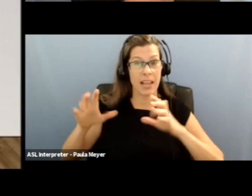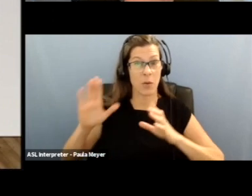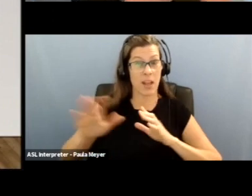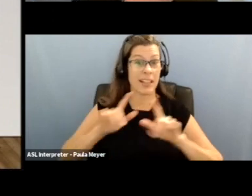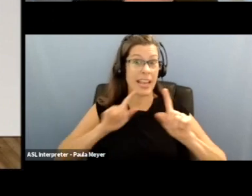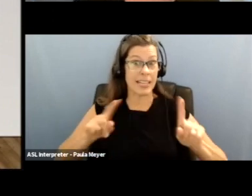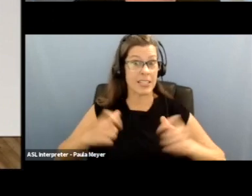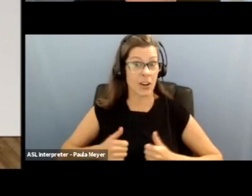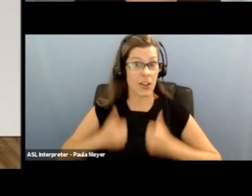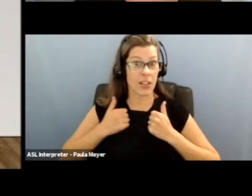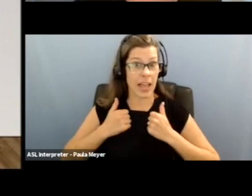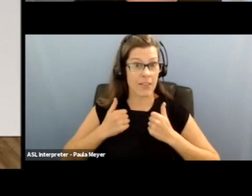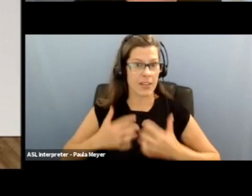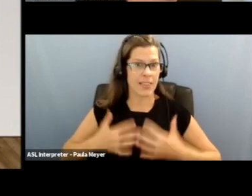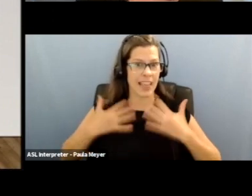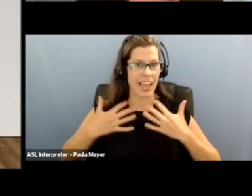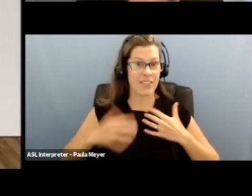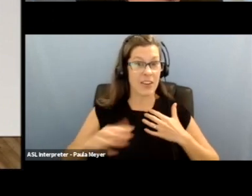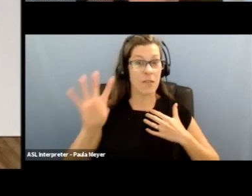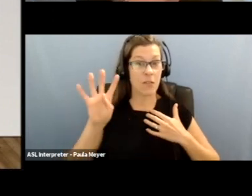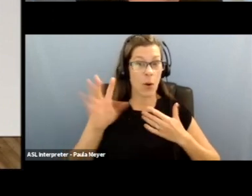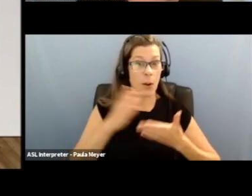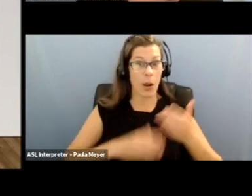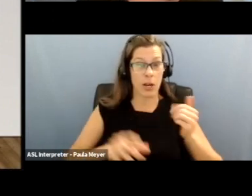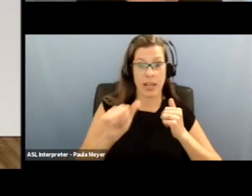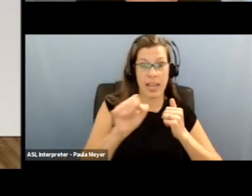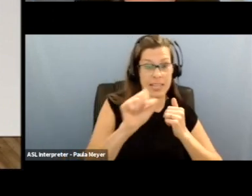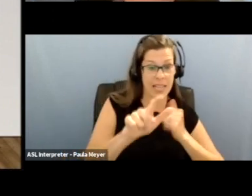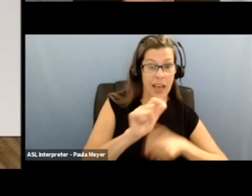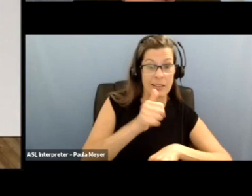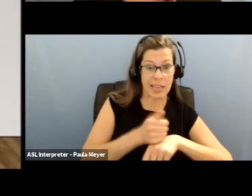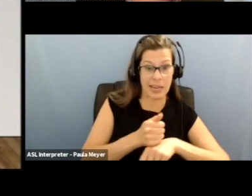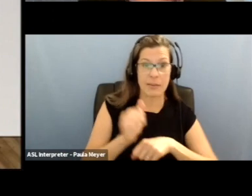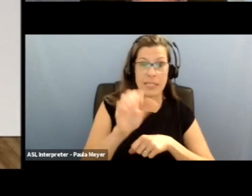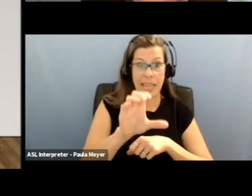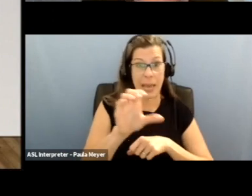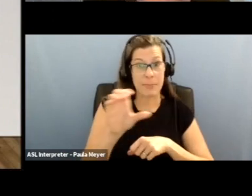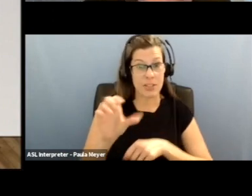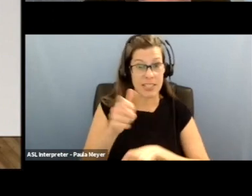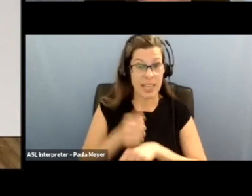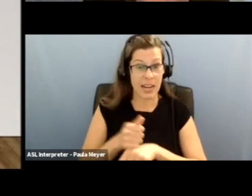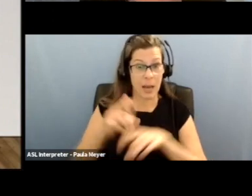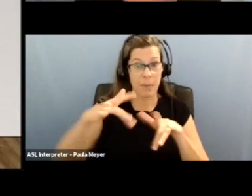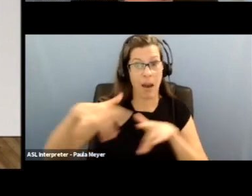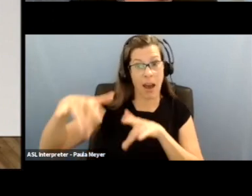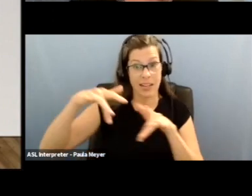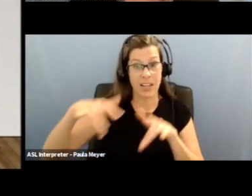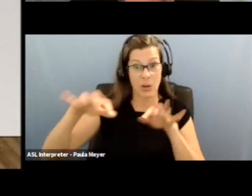We'll go through four learning sections, setting up ASL, setting up captions, setting up audio description, and virtual event roles.